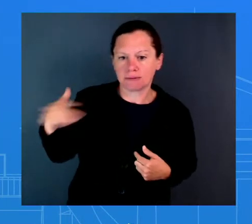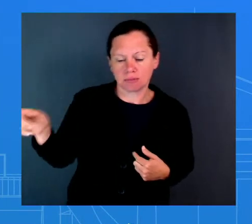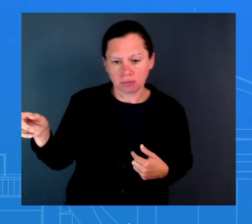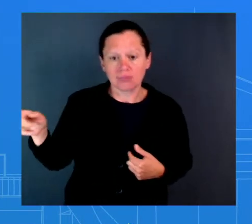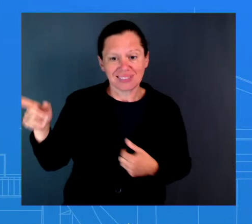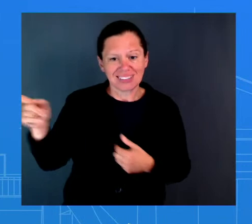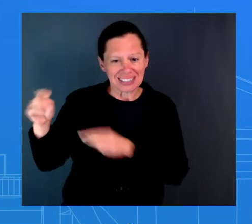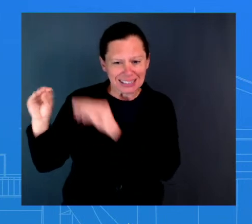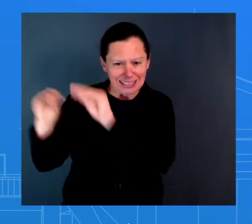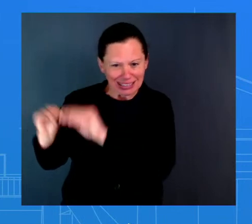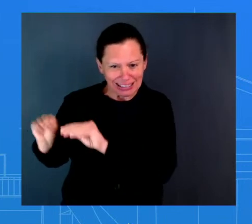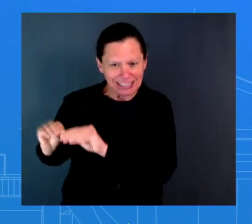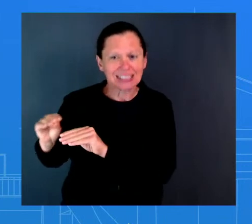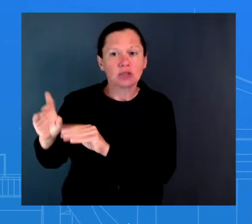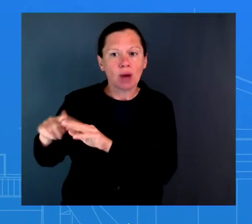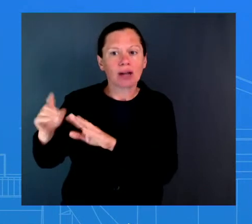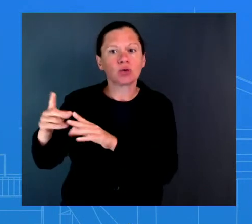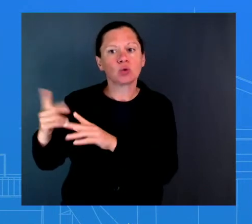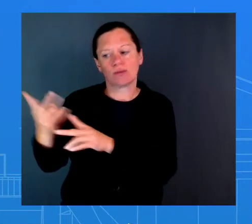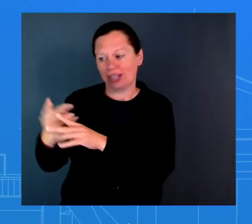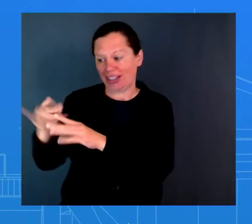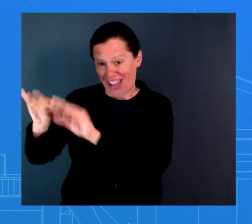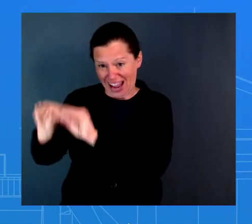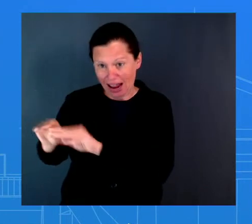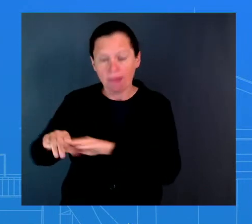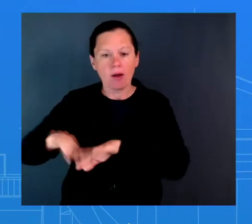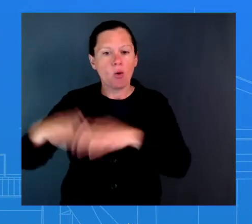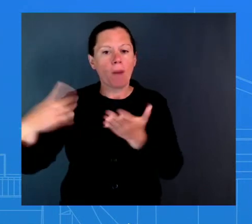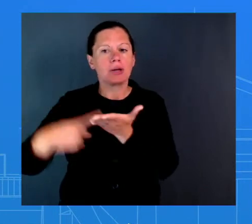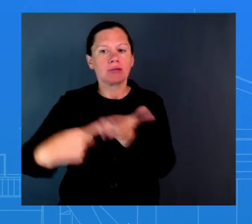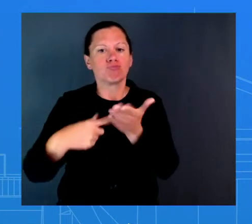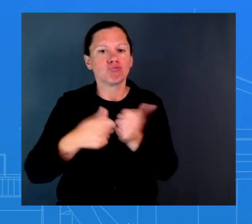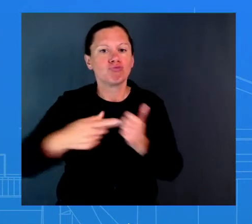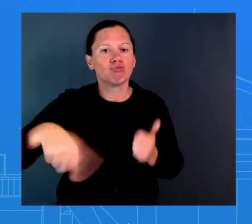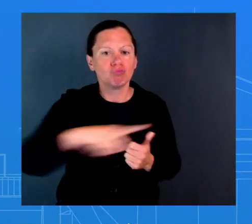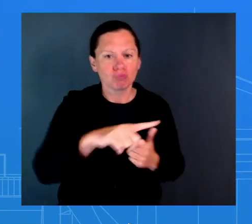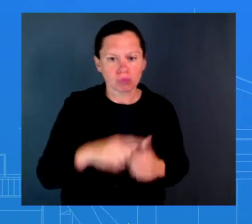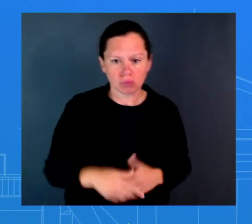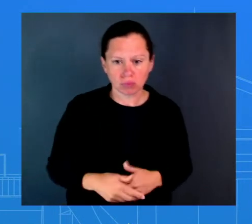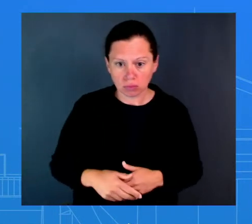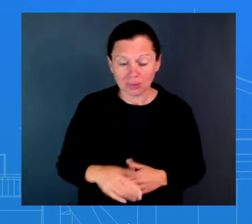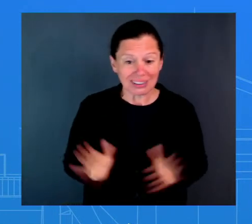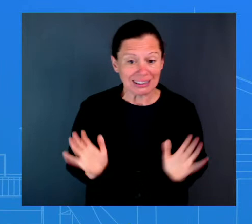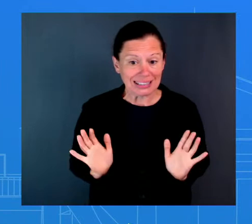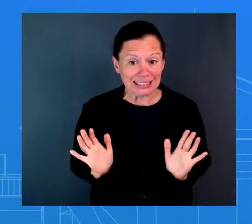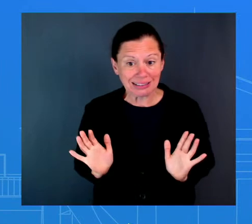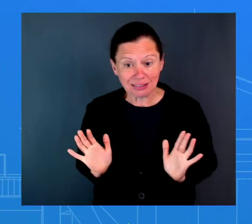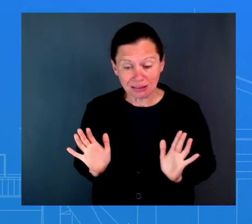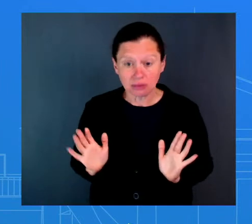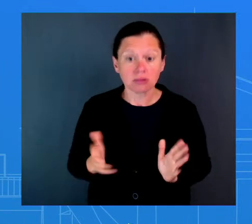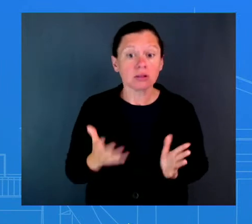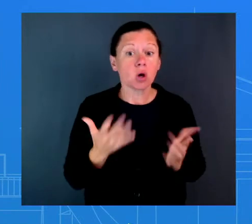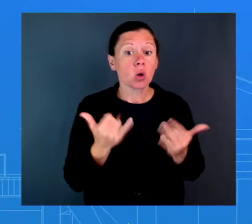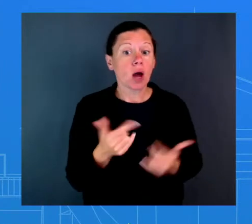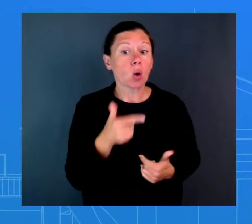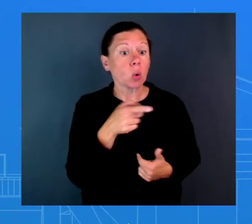with the Congress on it as well. But I'm going to leave it to the people whose remit it is to -- to lay out our resource requests to Congress to do that.